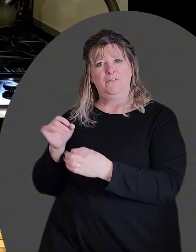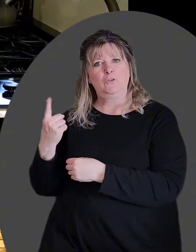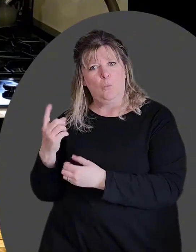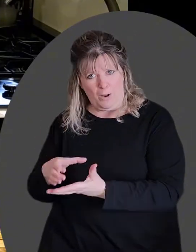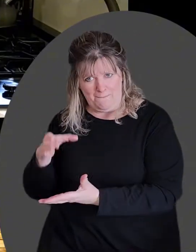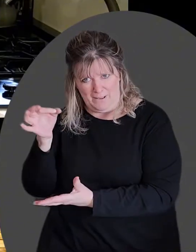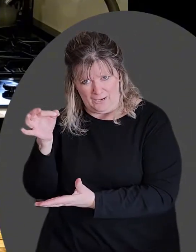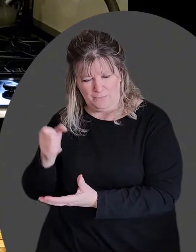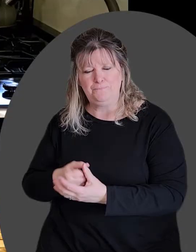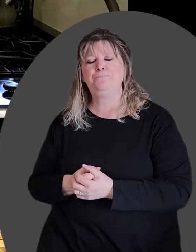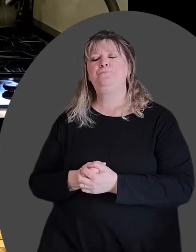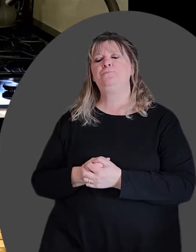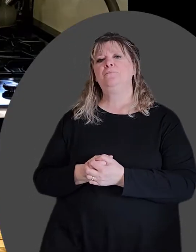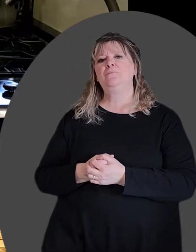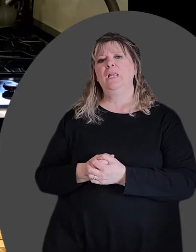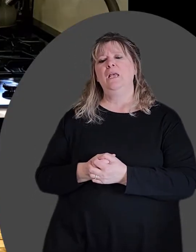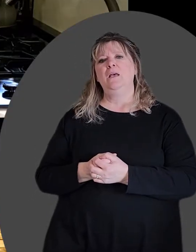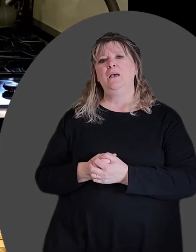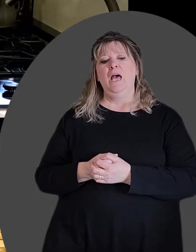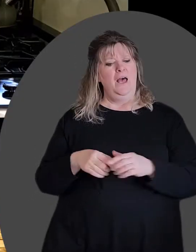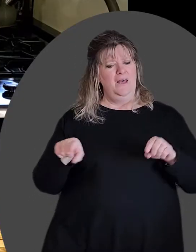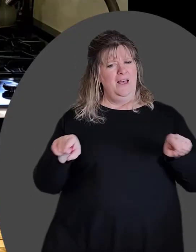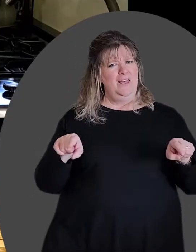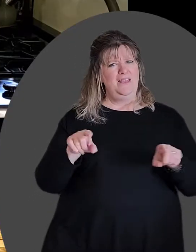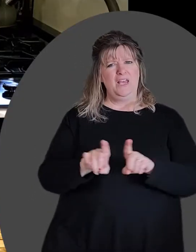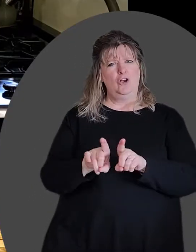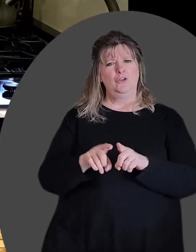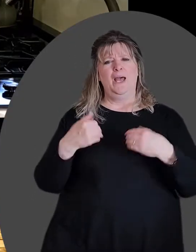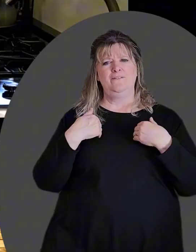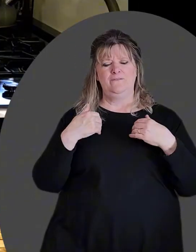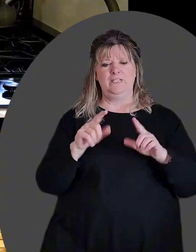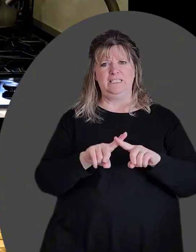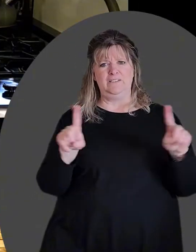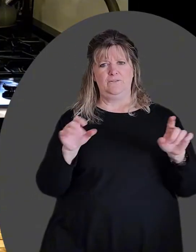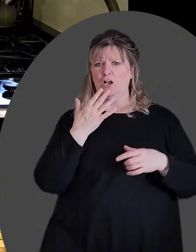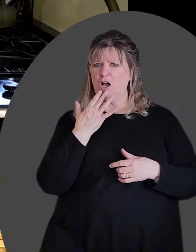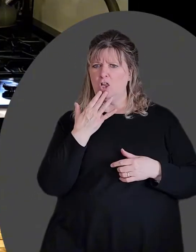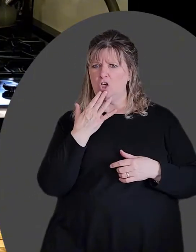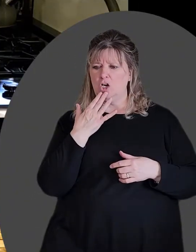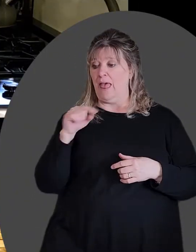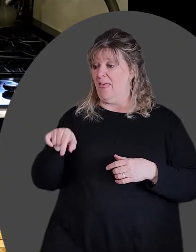they also have different coloring this year's batch is lighter in color